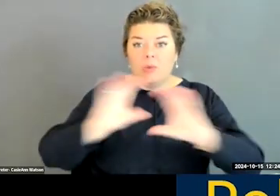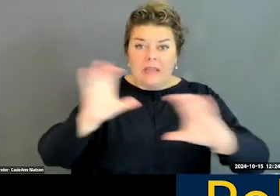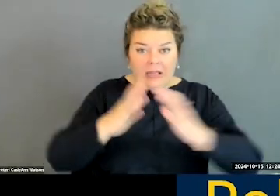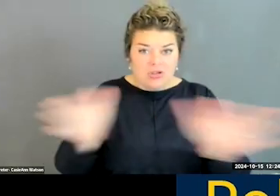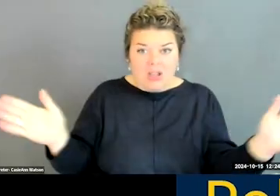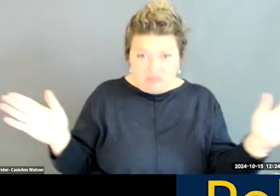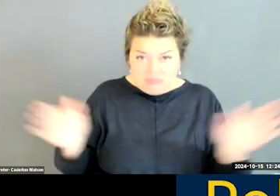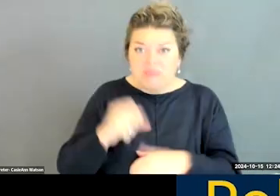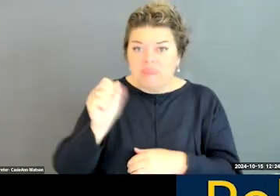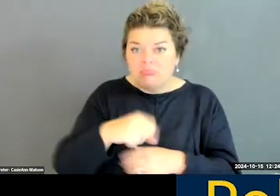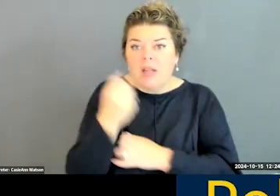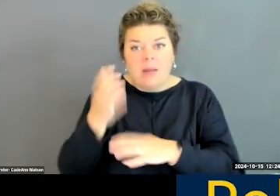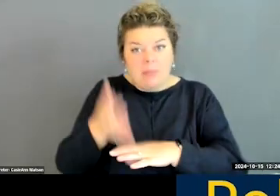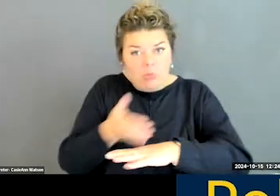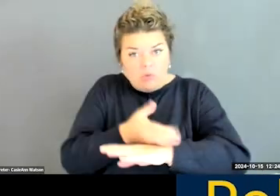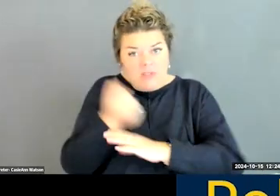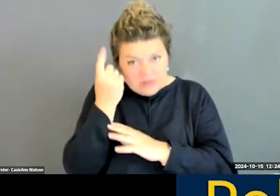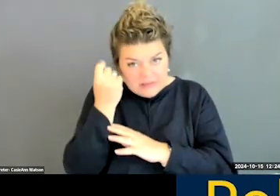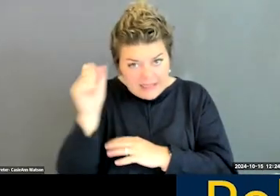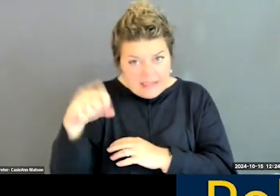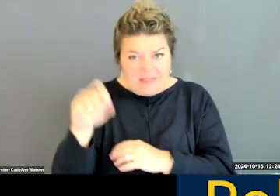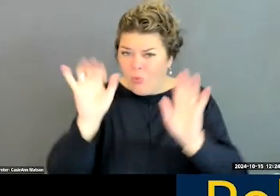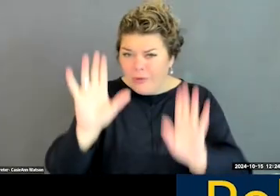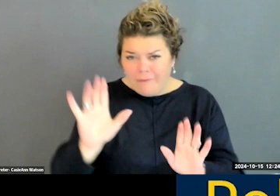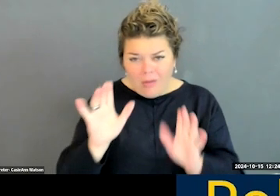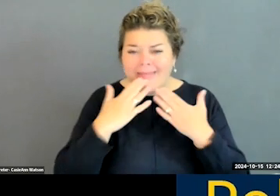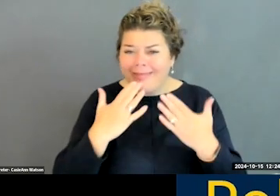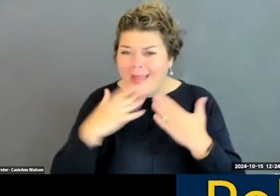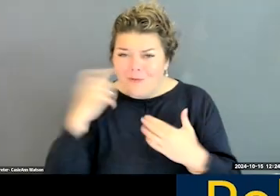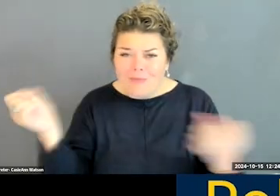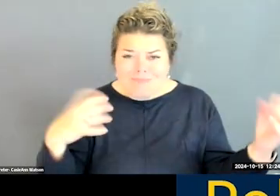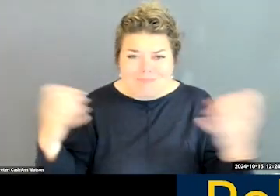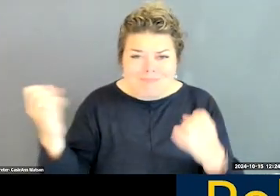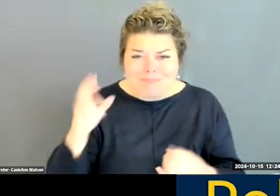"improves understanding." Wonderful. So thank you all for sharing that information.